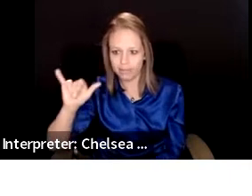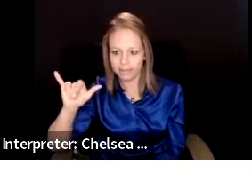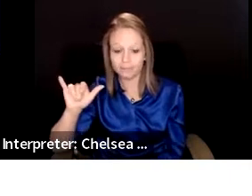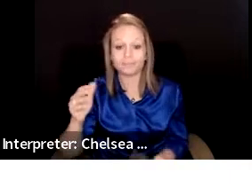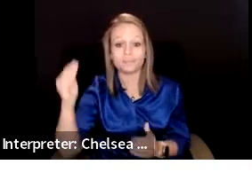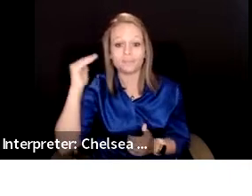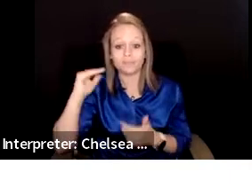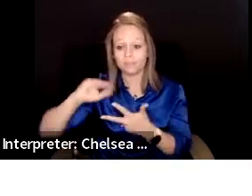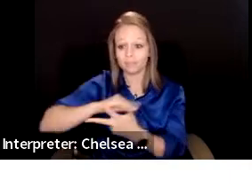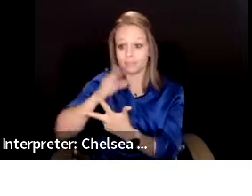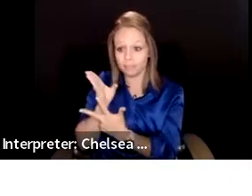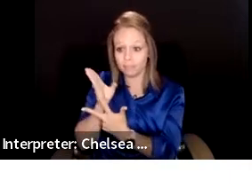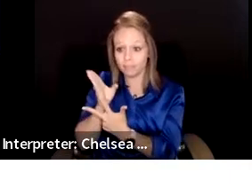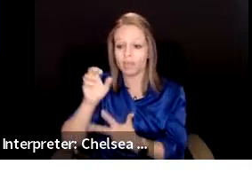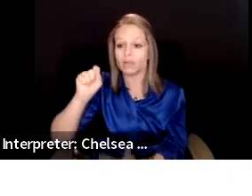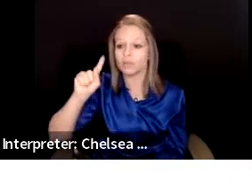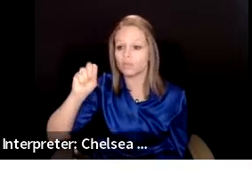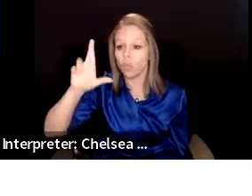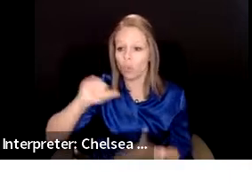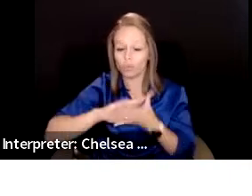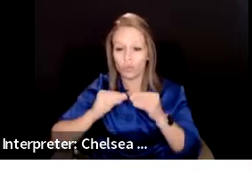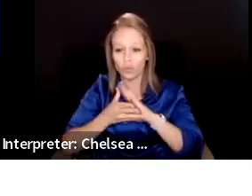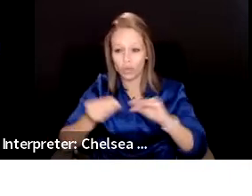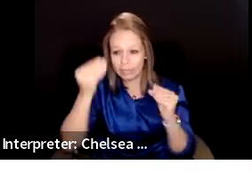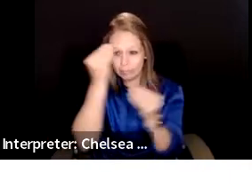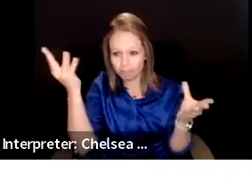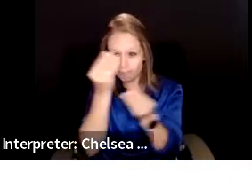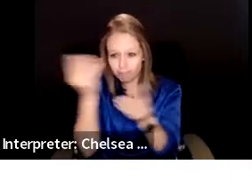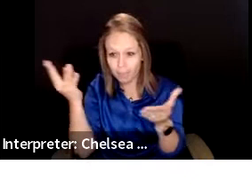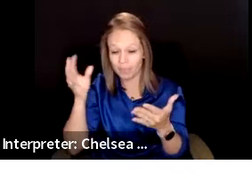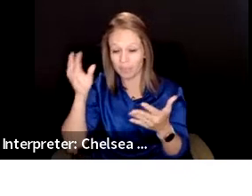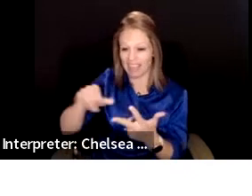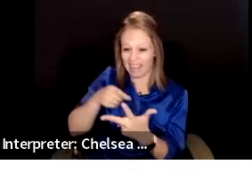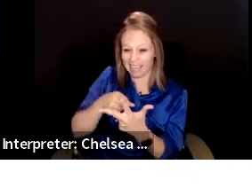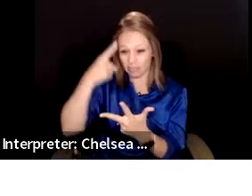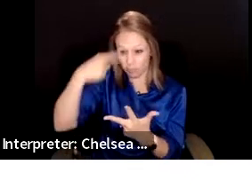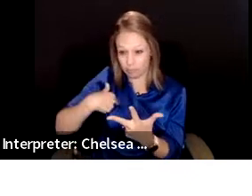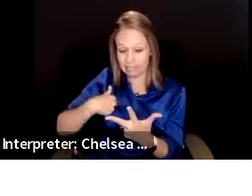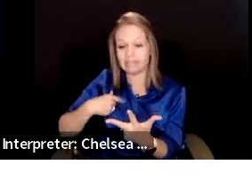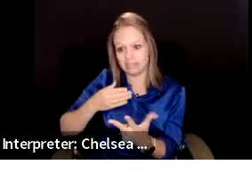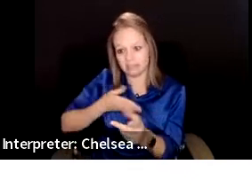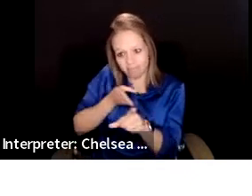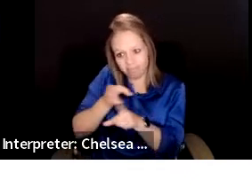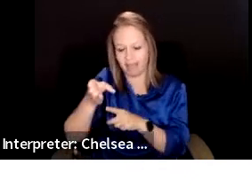really the main pillar of the stigma reduction and initiative. We collect stories